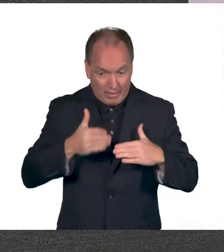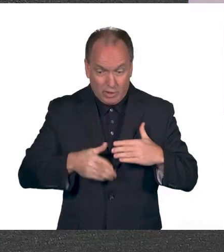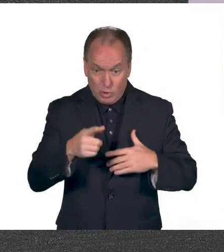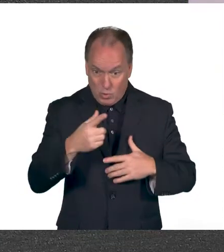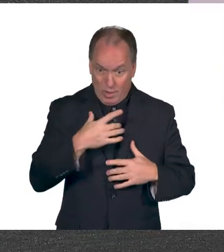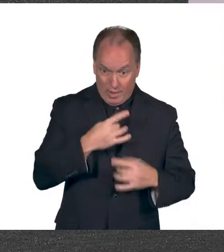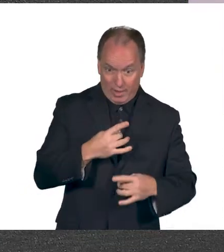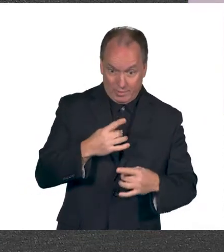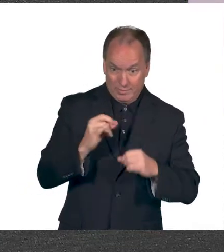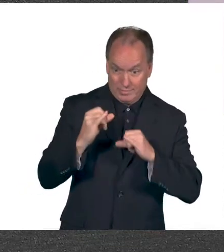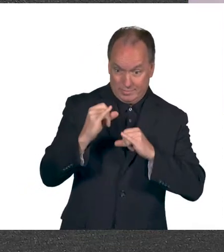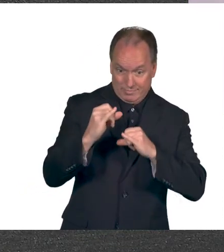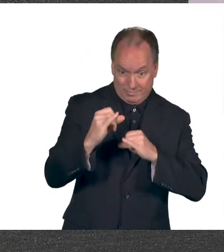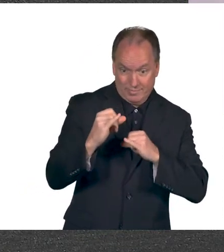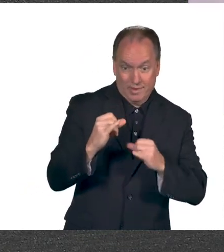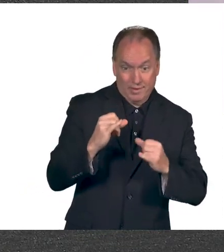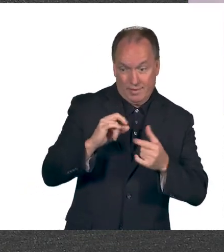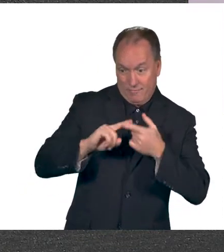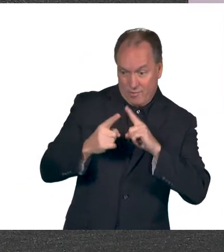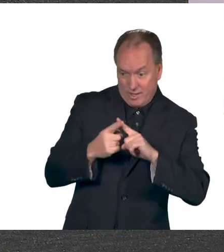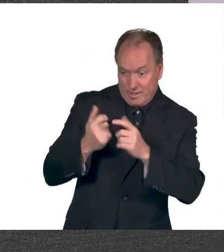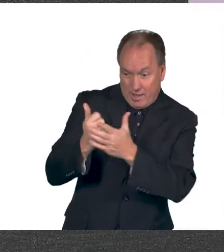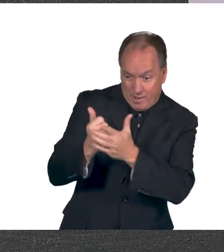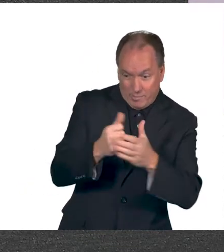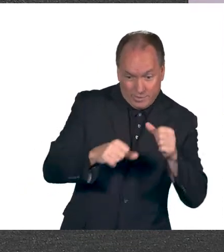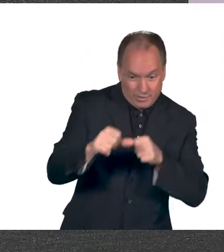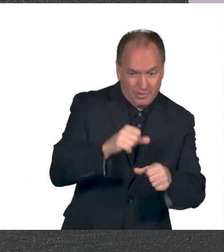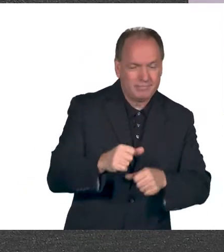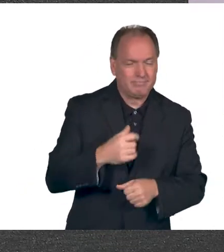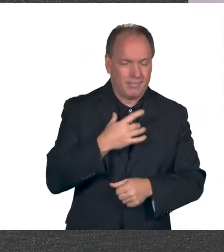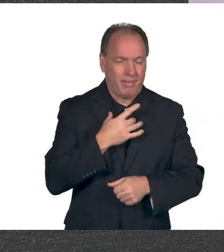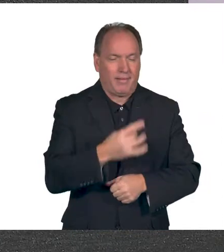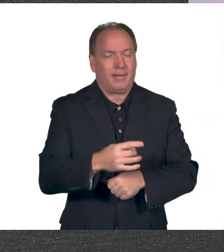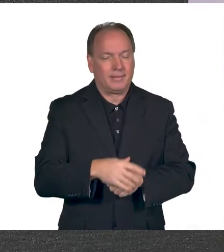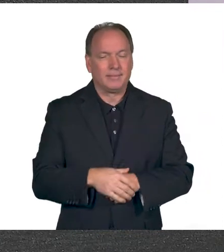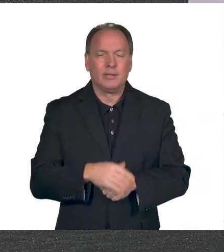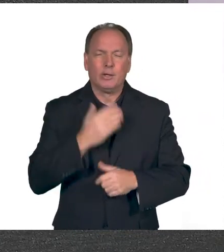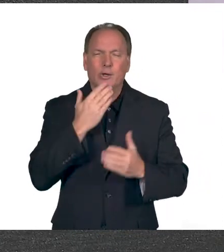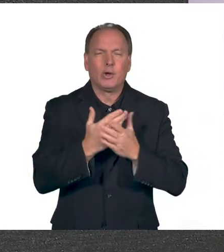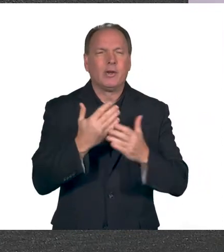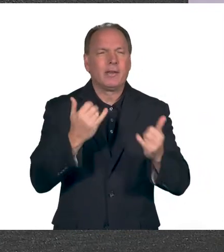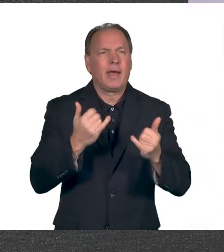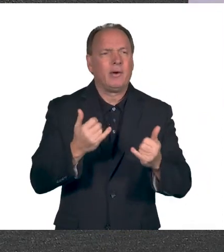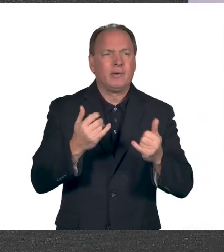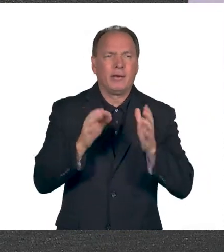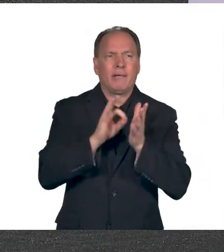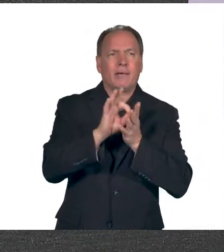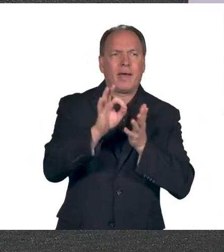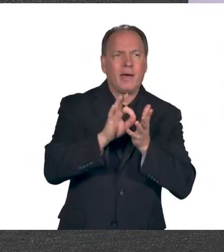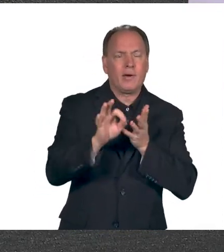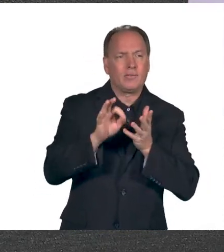do you like to help friends too? Good good, let's do some quick counting.